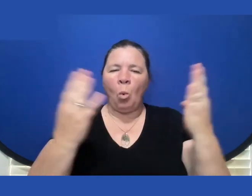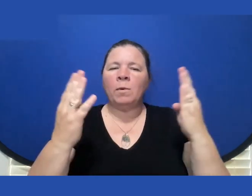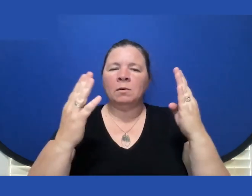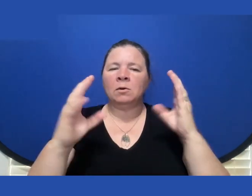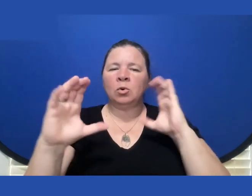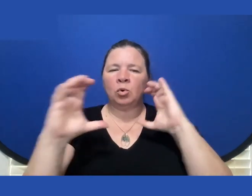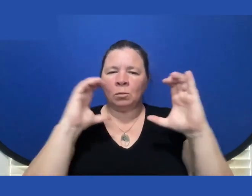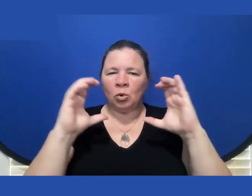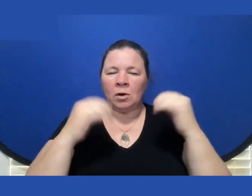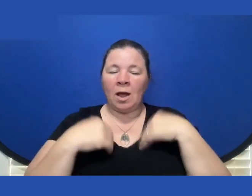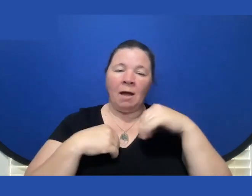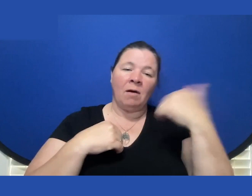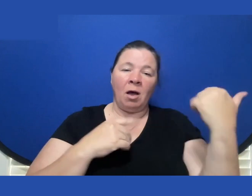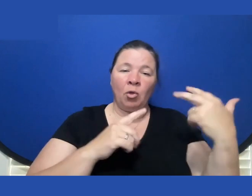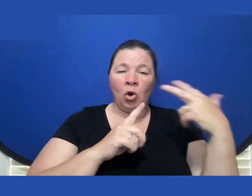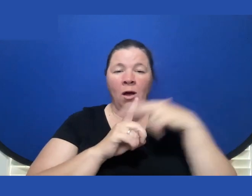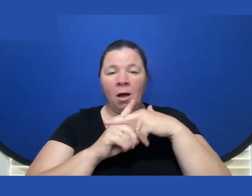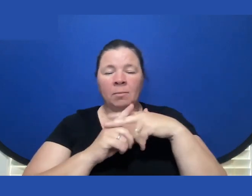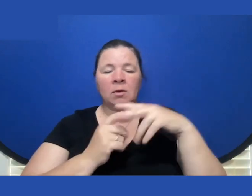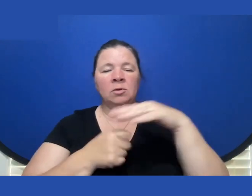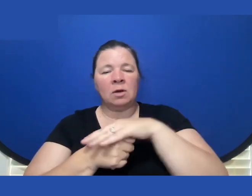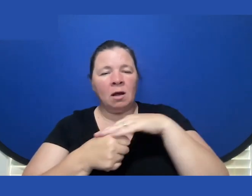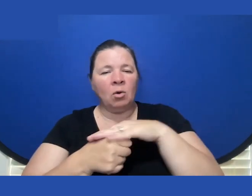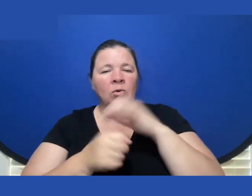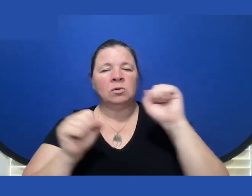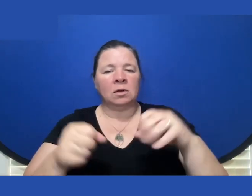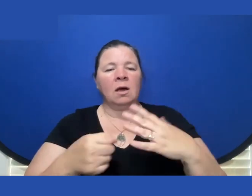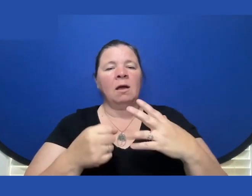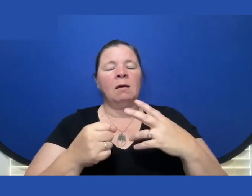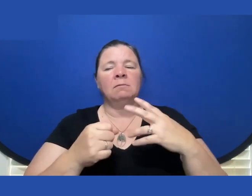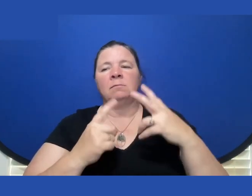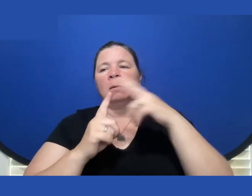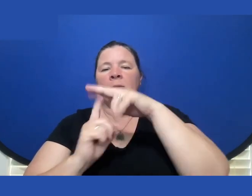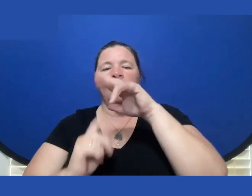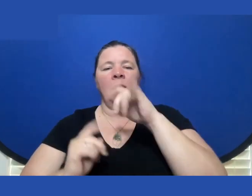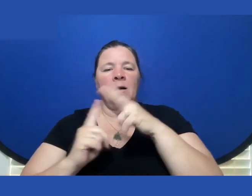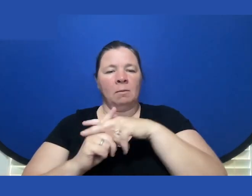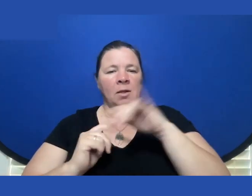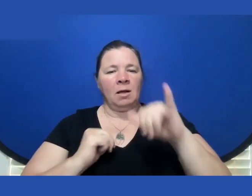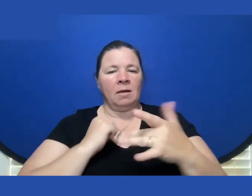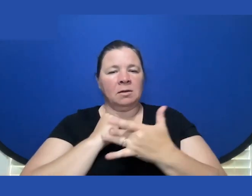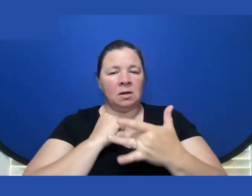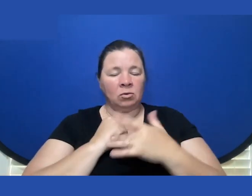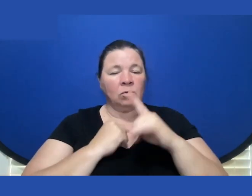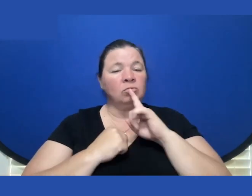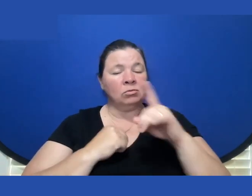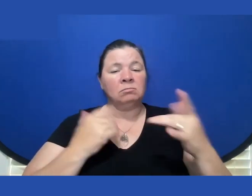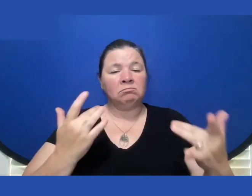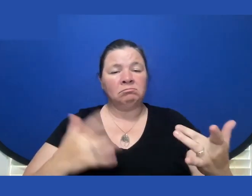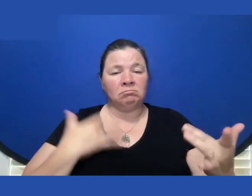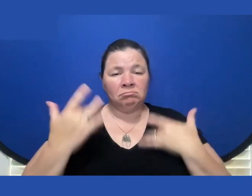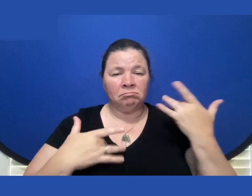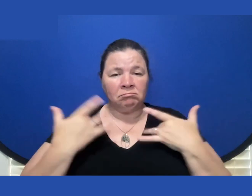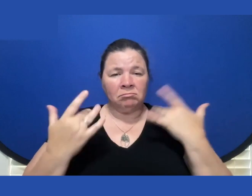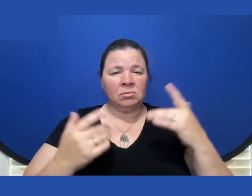"Is there other applications or areas that we could apply the technology?" So, I think that's exciting, and it's all fairly new,